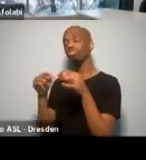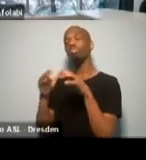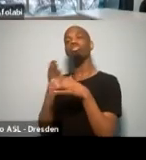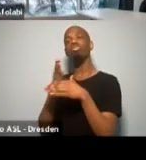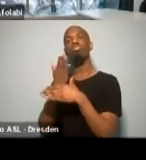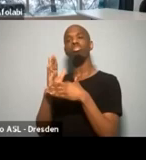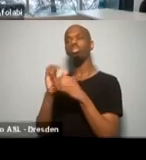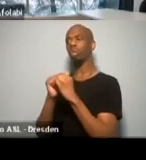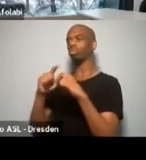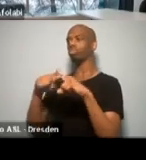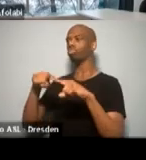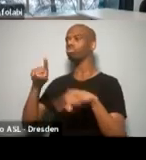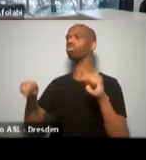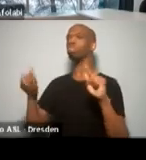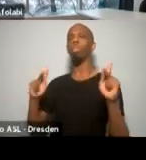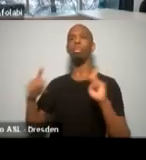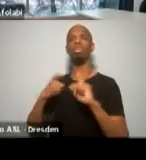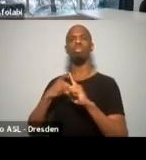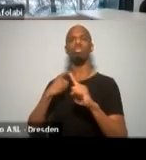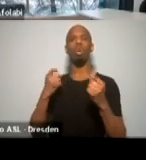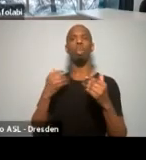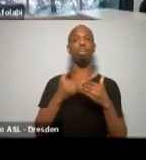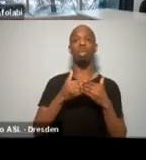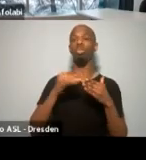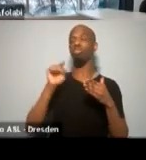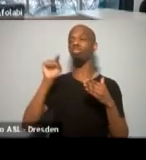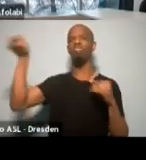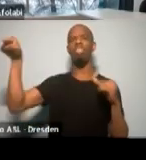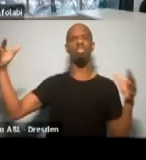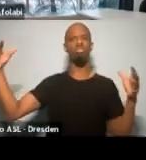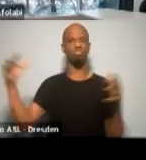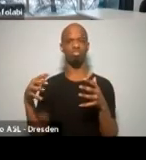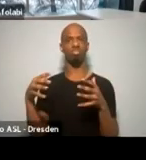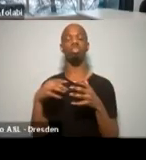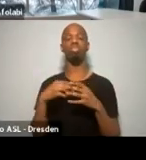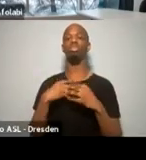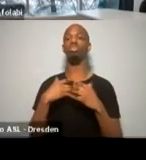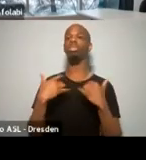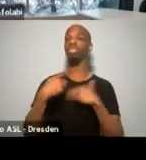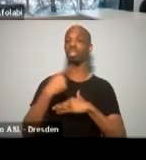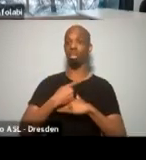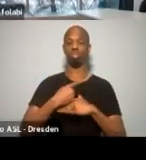In light of today's book launch, with its focus on amplifying narratives